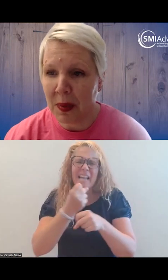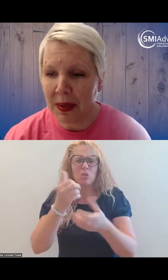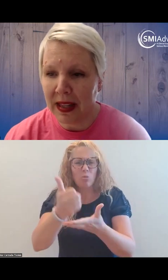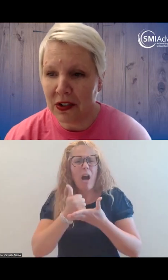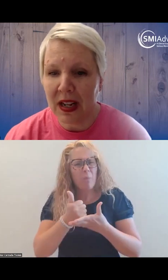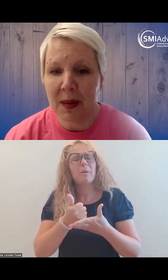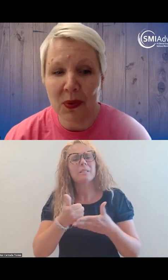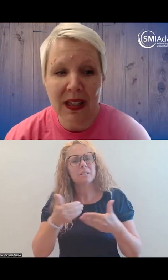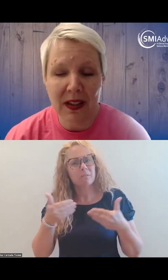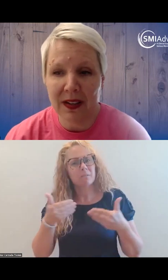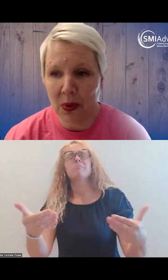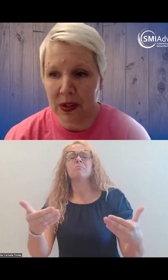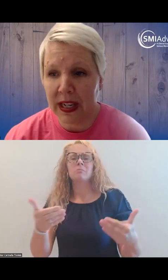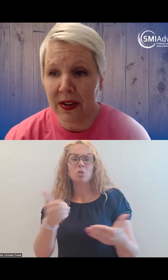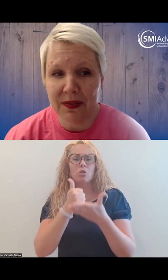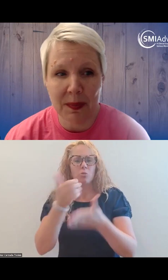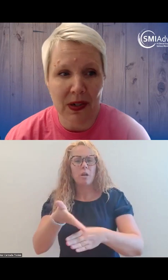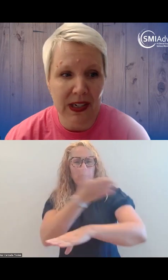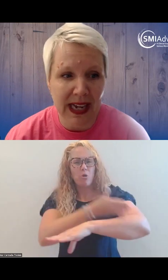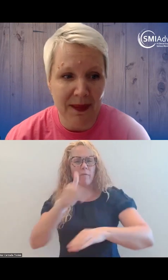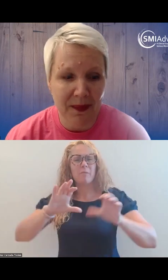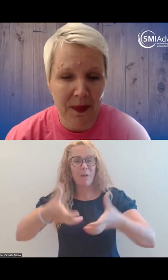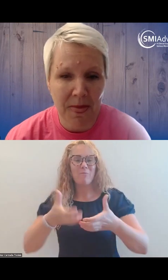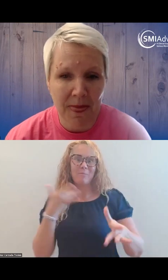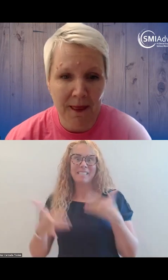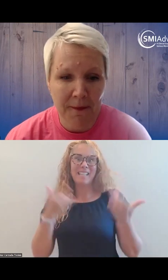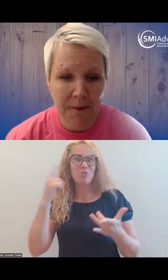POPULATION AND I AM LOOKING FORWARD TO HEARING FROM HER TODAY.